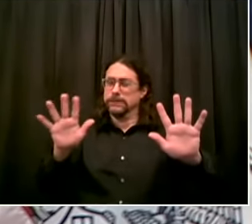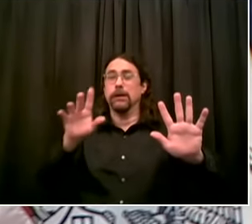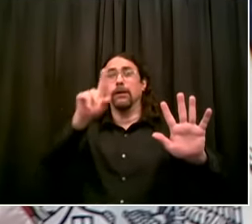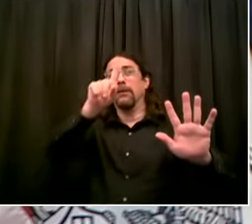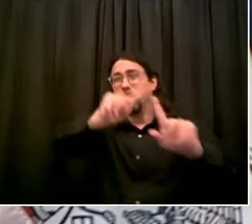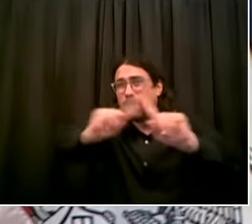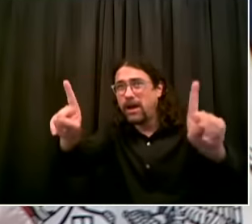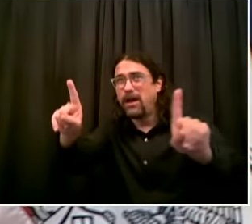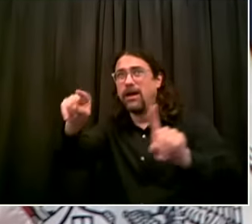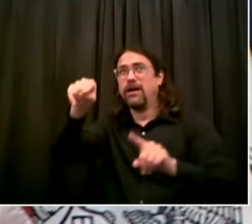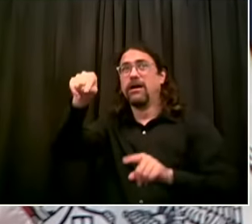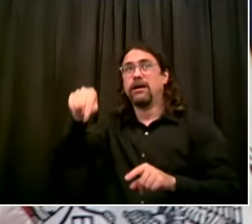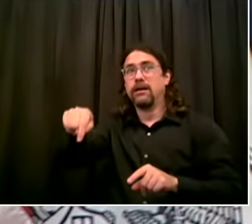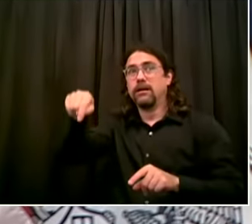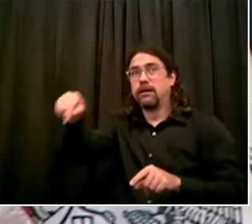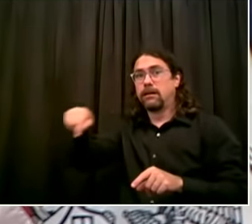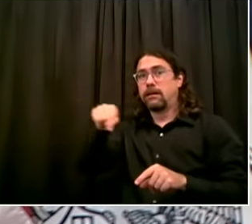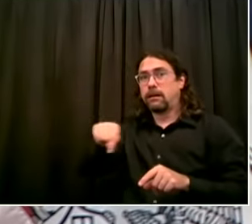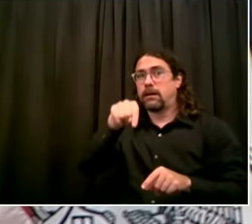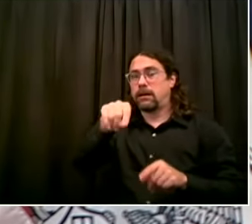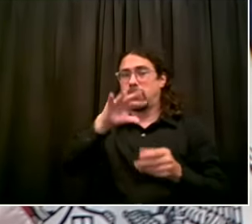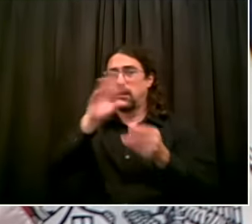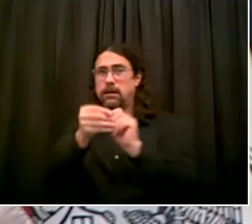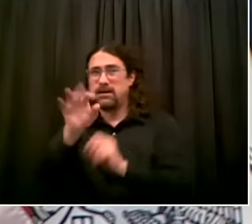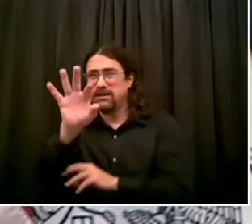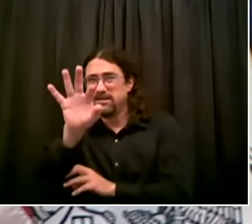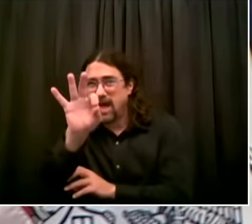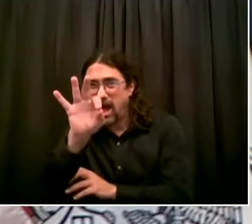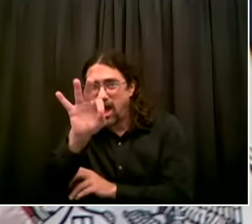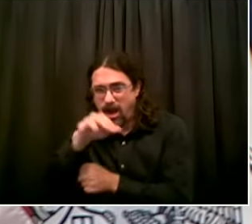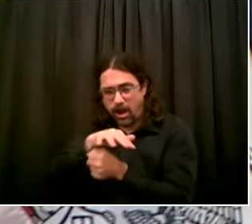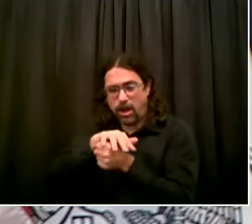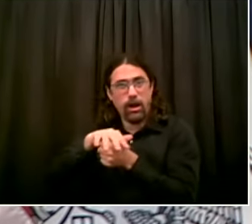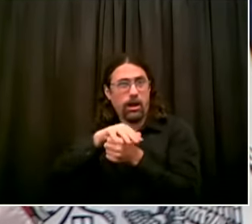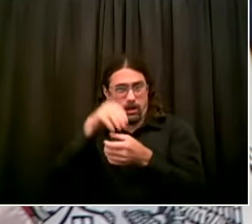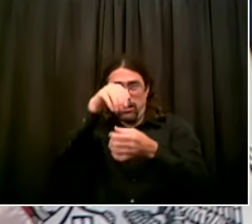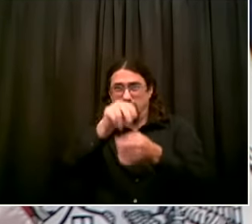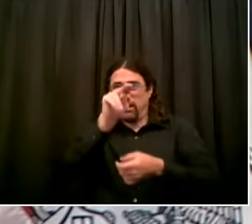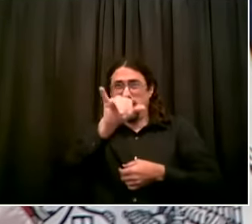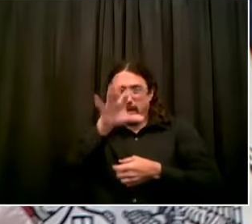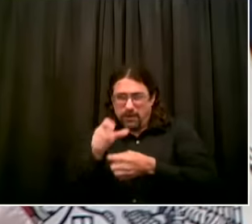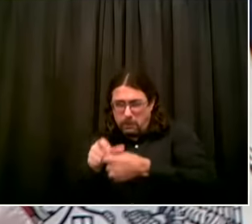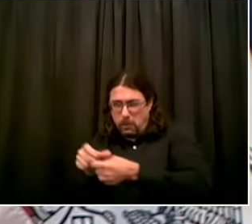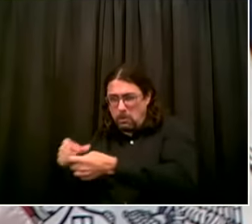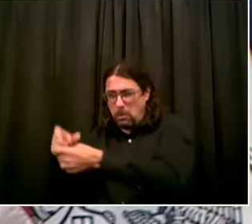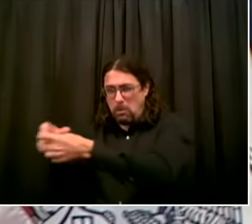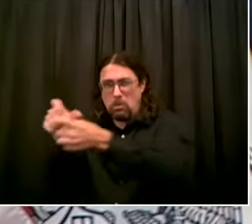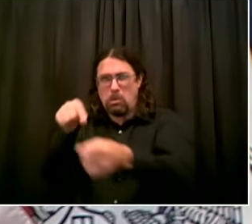THAT IS WHAT GIVES US OUR DAILY PERCENTAGE. THAT POSITIVE BENUMR WE TALK ABOUT EACH DAY,